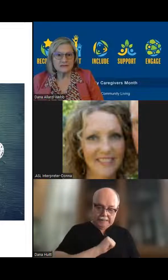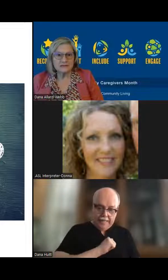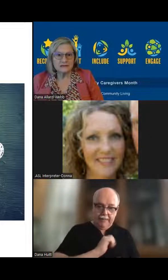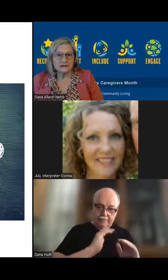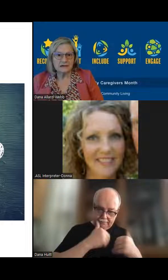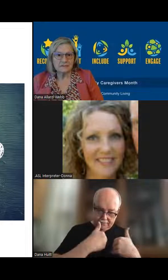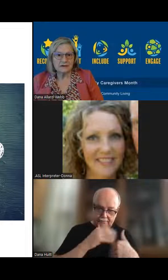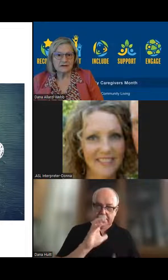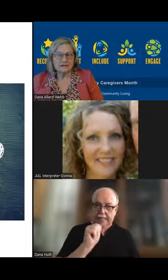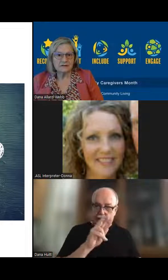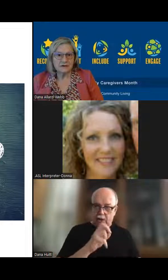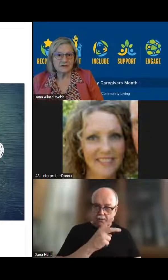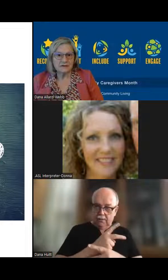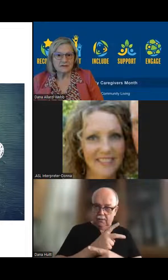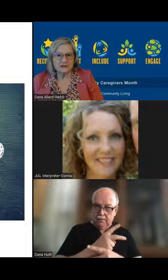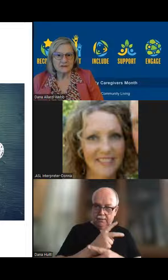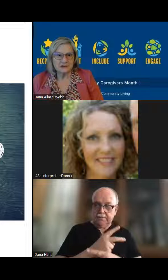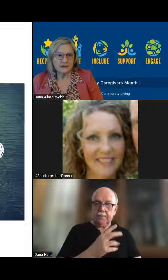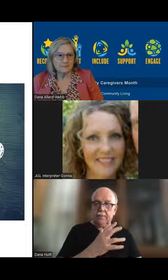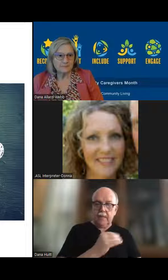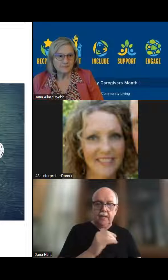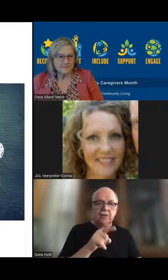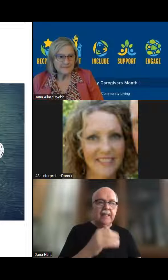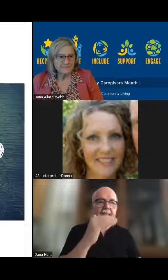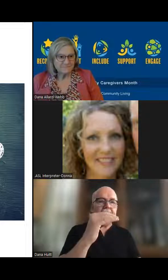gives you information on what that looks like. It has a little quiz to see if you have the heart for